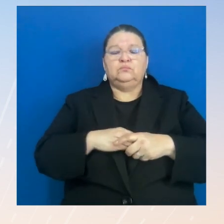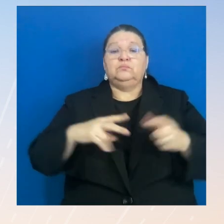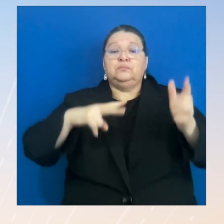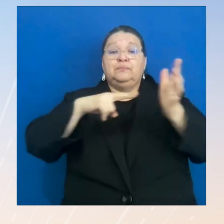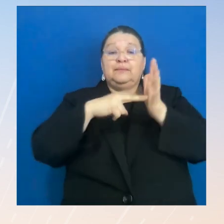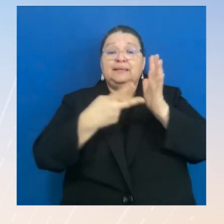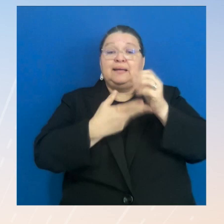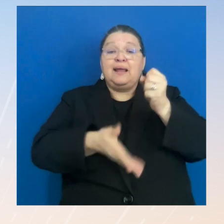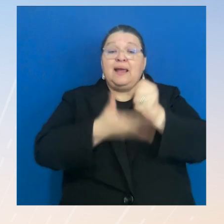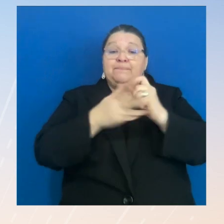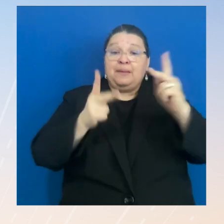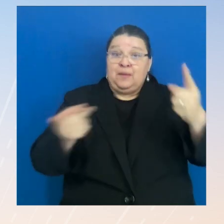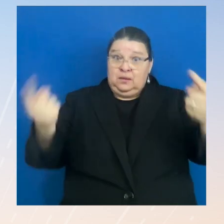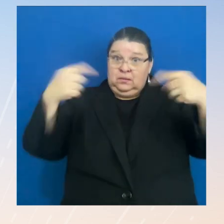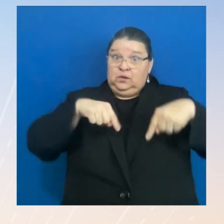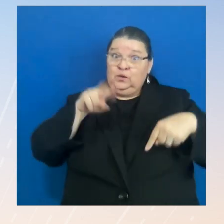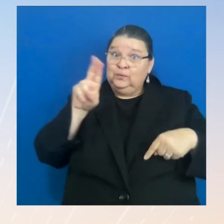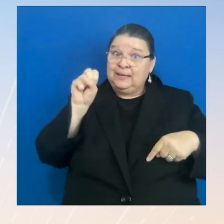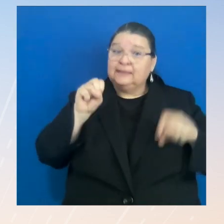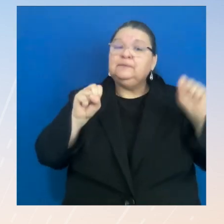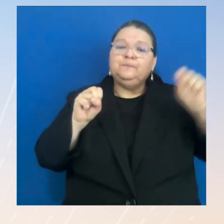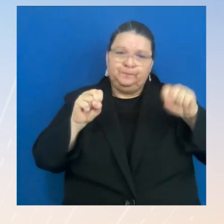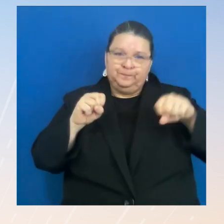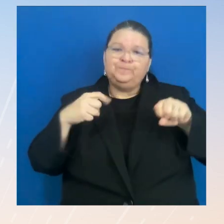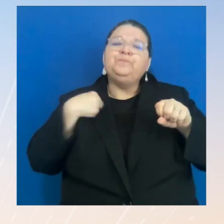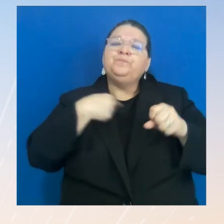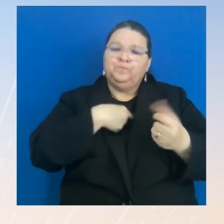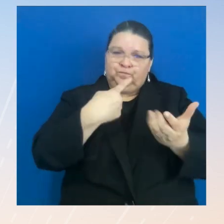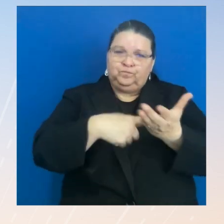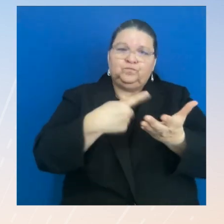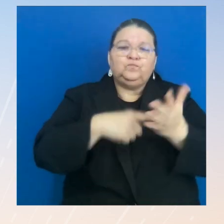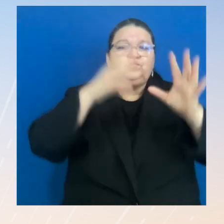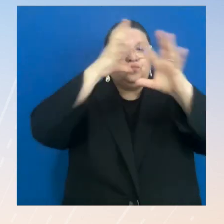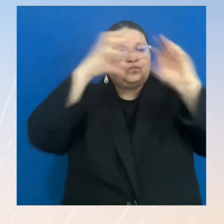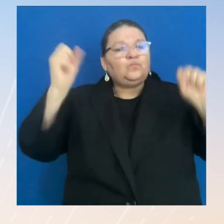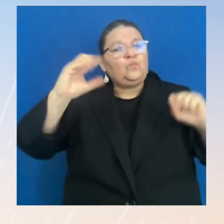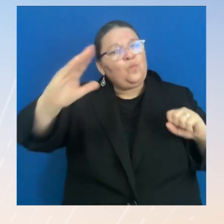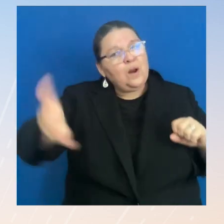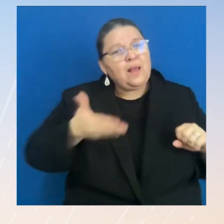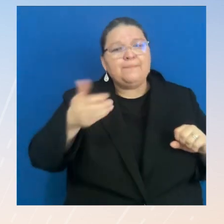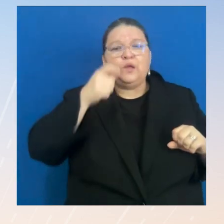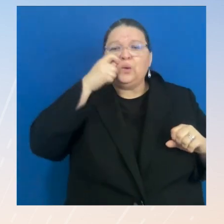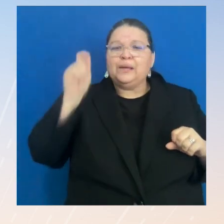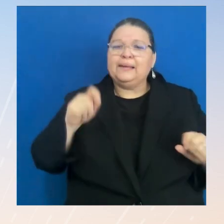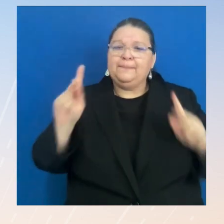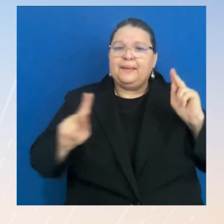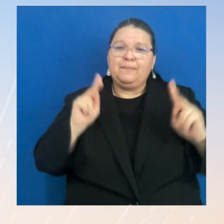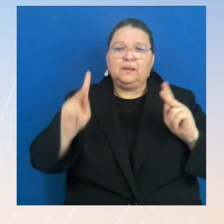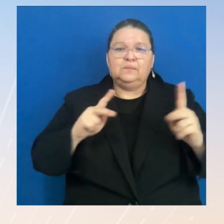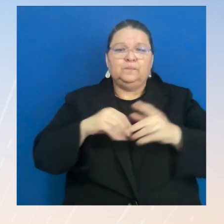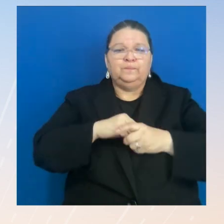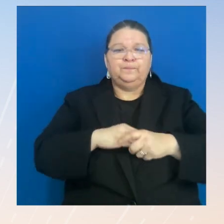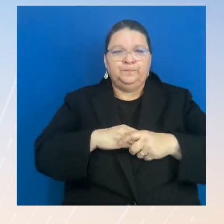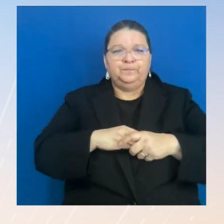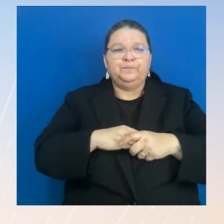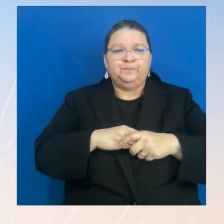the President would welcome Ukrainians coming here. Obviously, they currently -- they could apply through the refugee process,